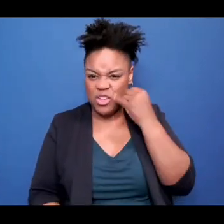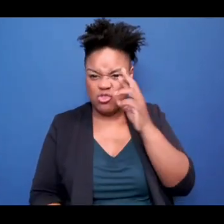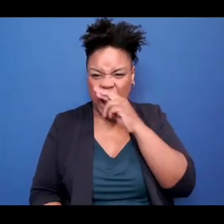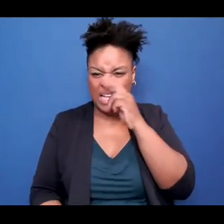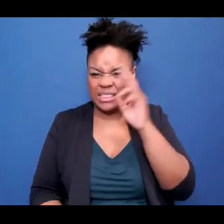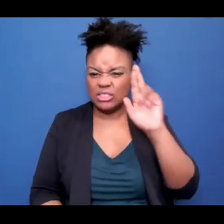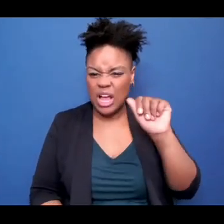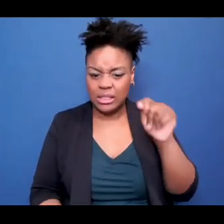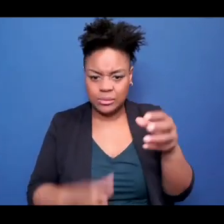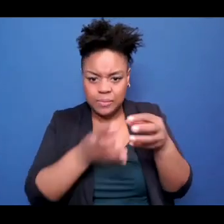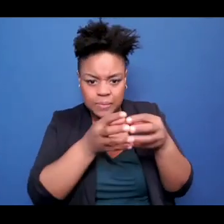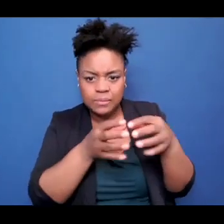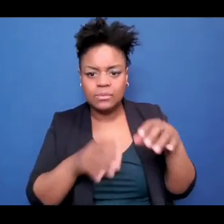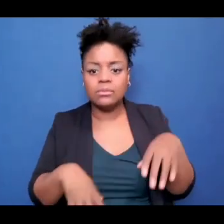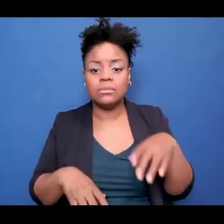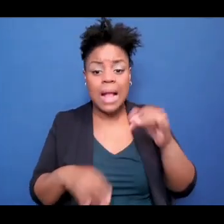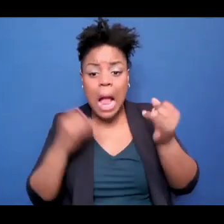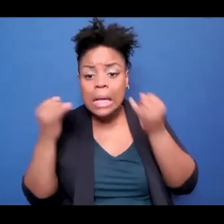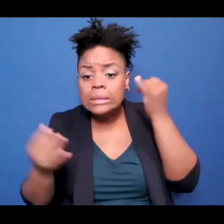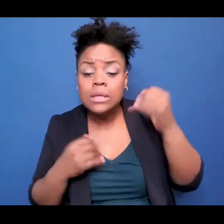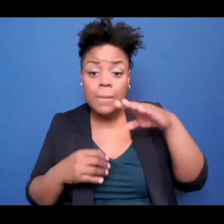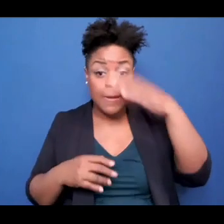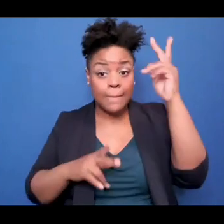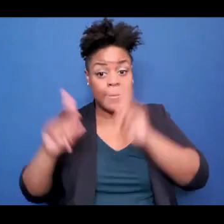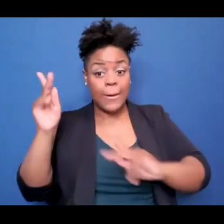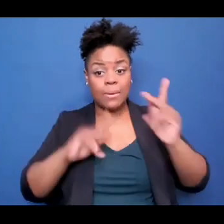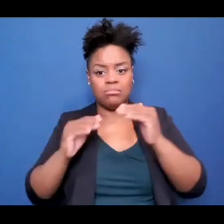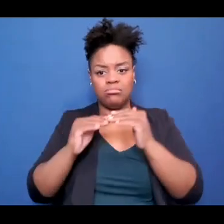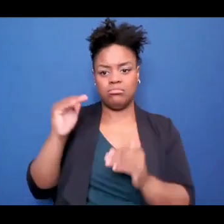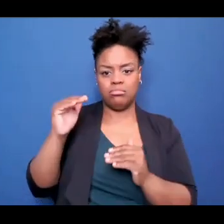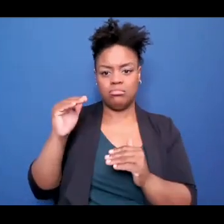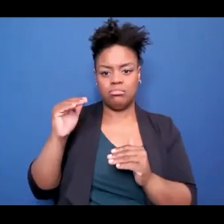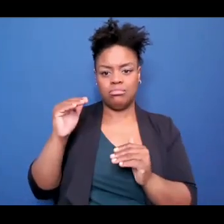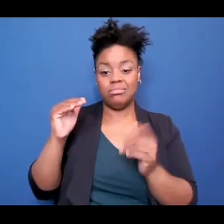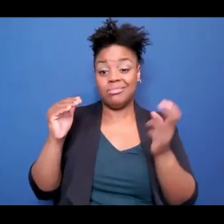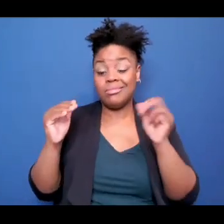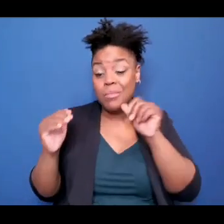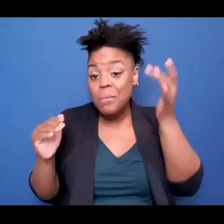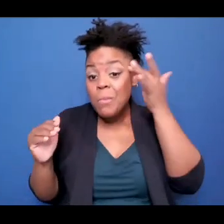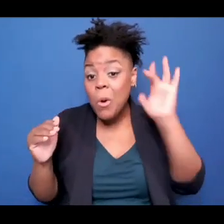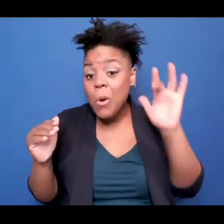RACISM, WHICH PROMULGATES IDEAS ABOUT AFRICANS OR BLACK PEOPLE'S